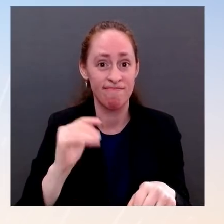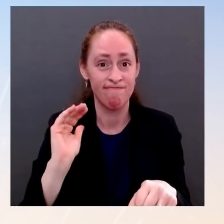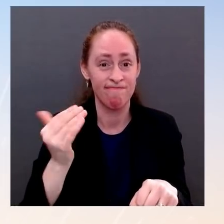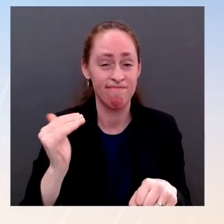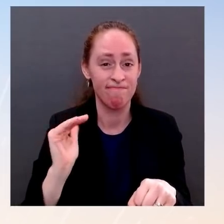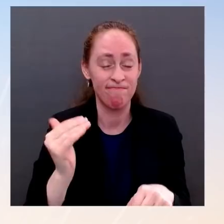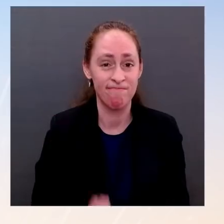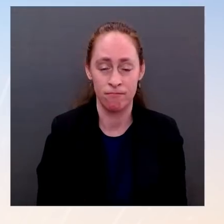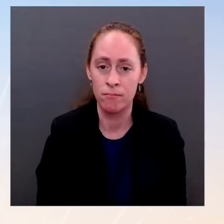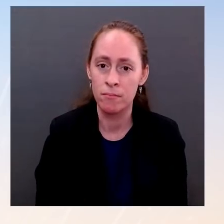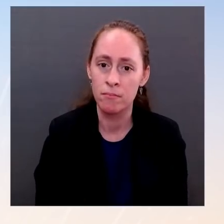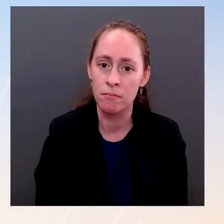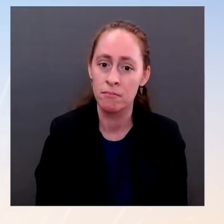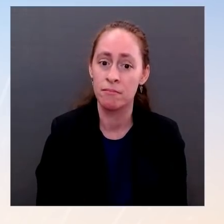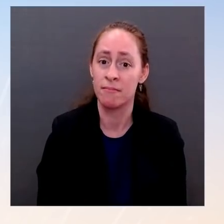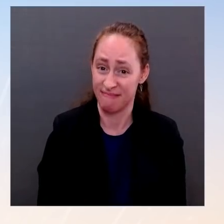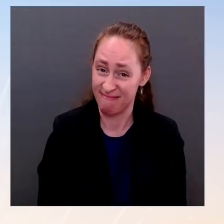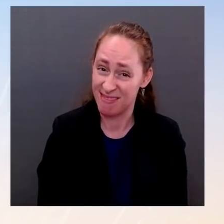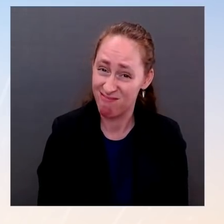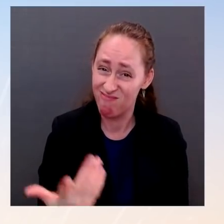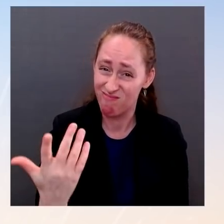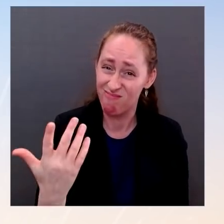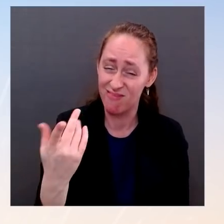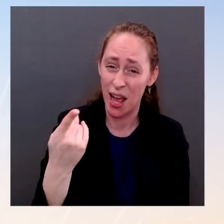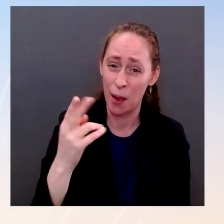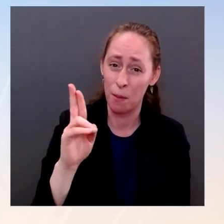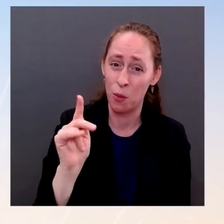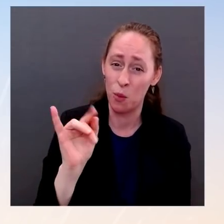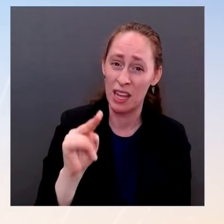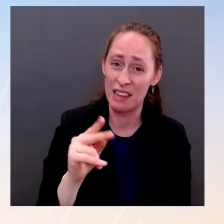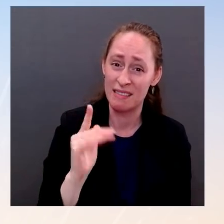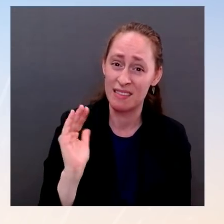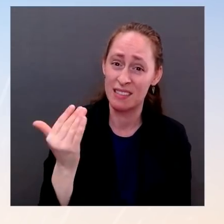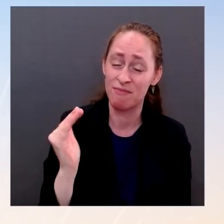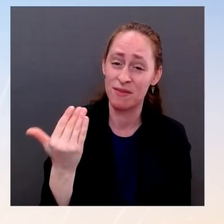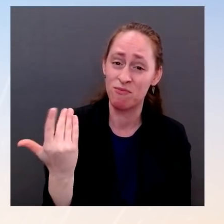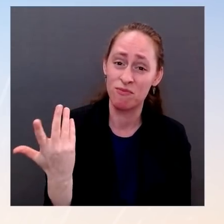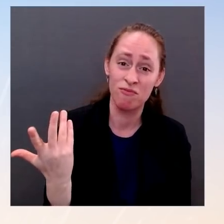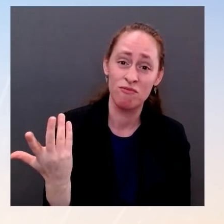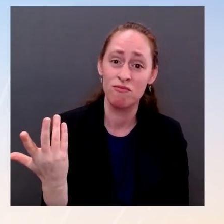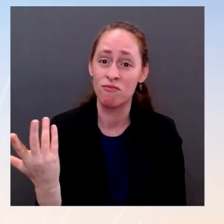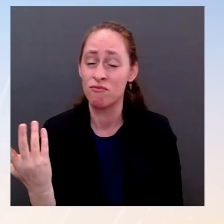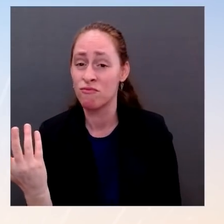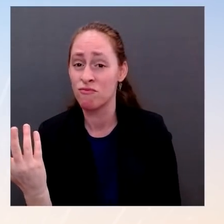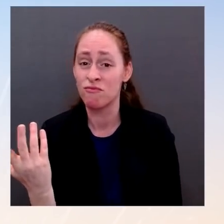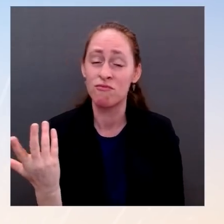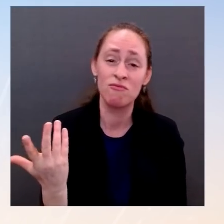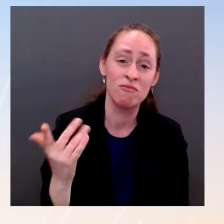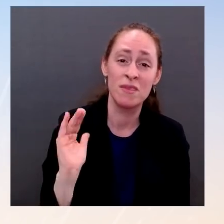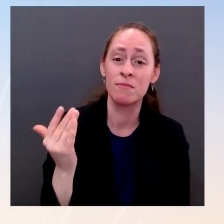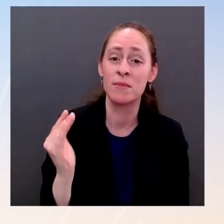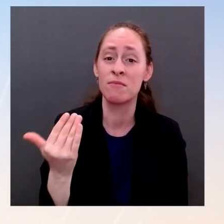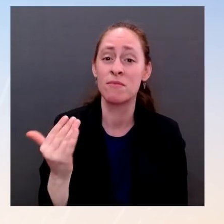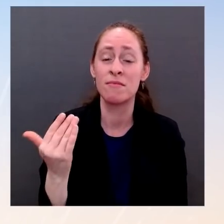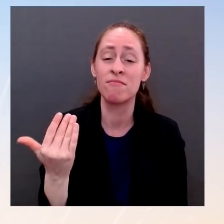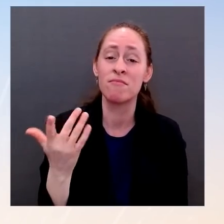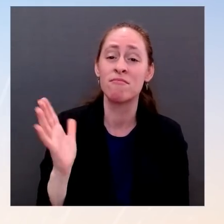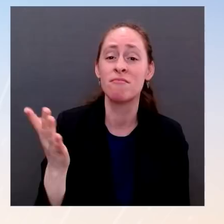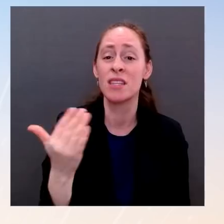Mr. Singh: You know, look, I know there's a lot of talk about whether Russia has a sanctions-proof economy, and there really is no such thing